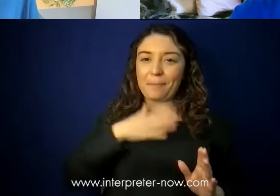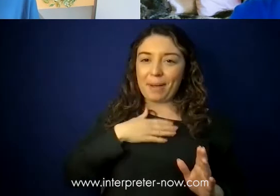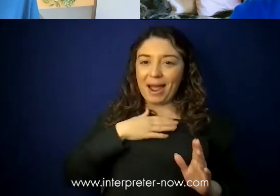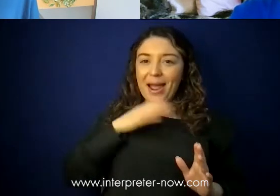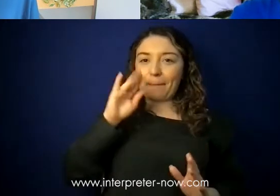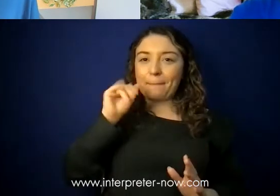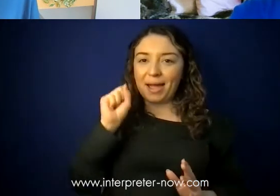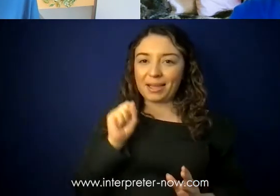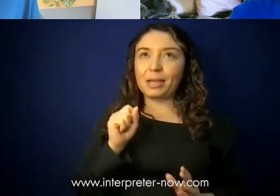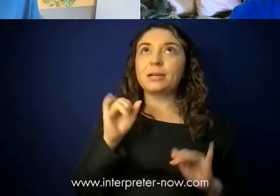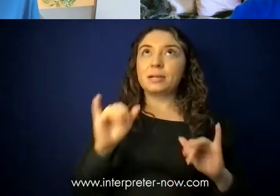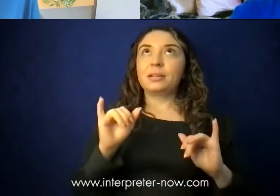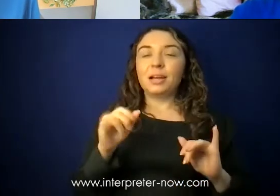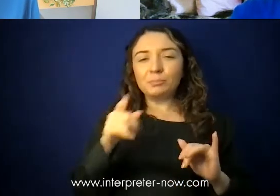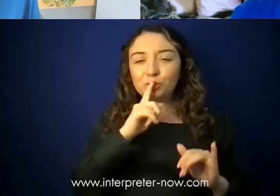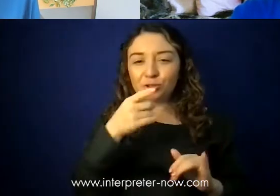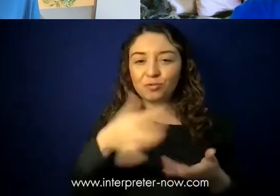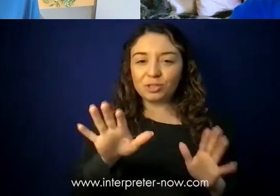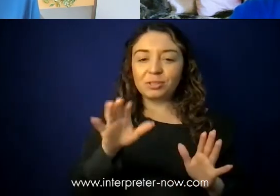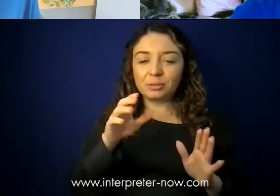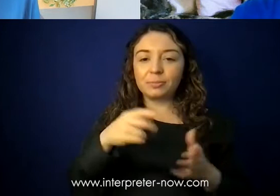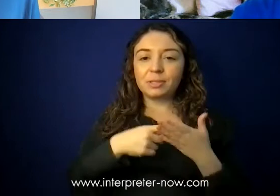There's a bias that I'm sure you've talked about a bunch of times called the recency